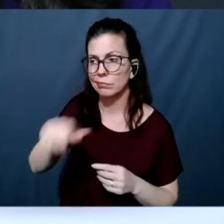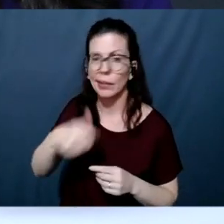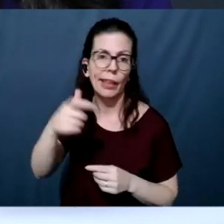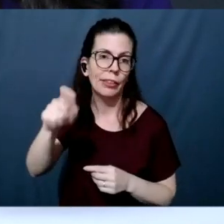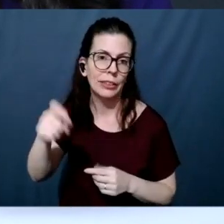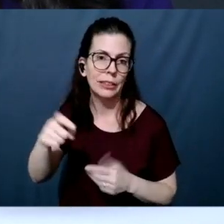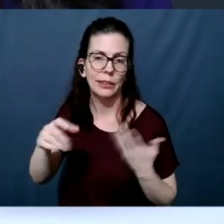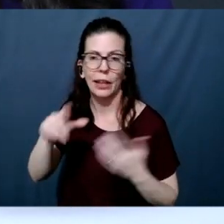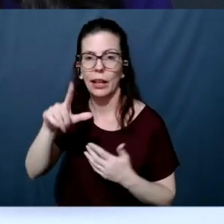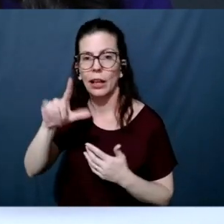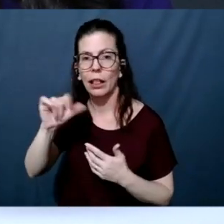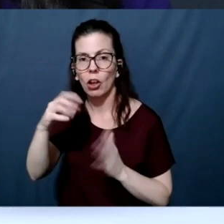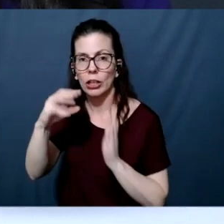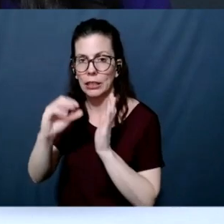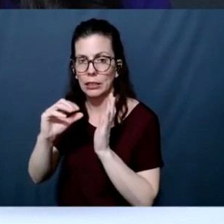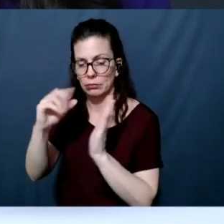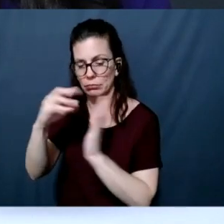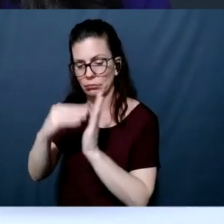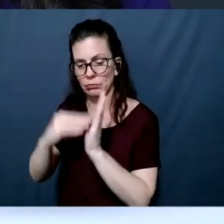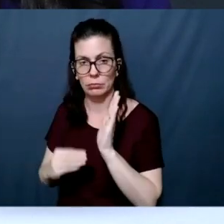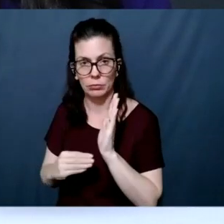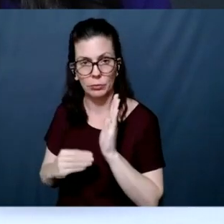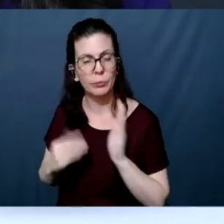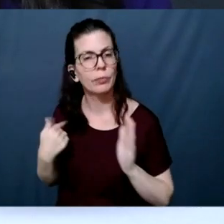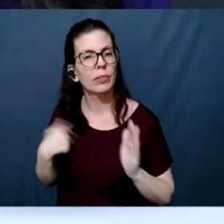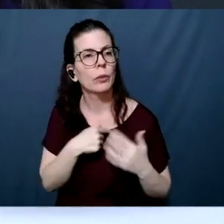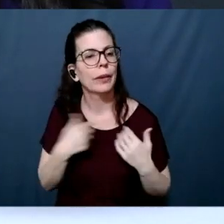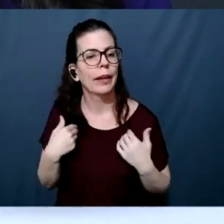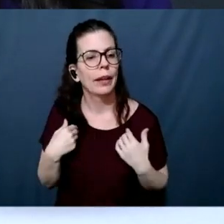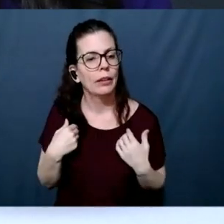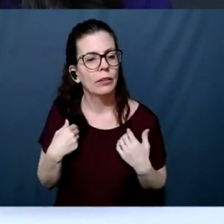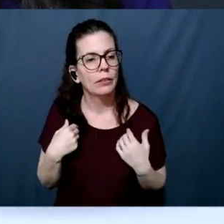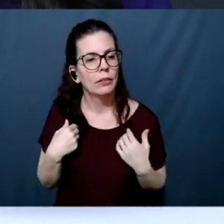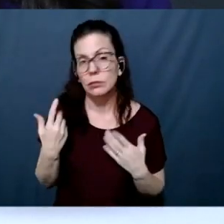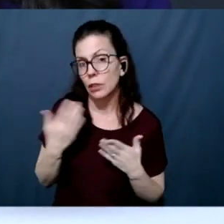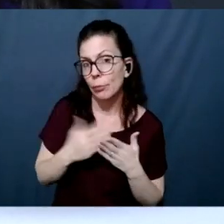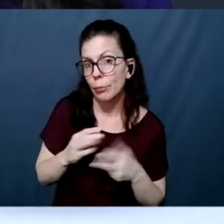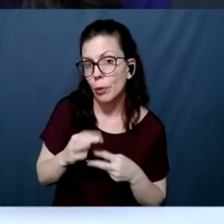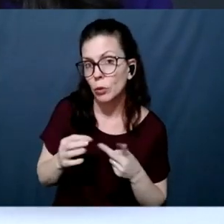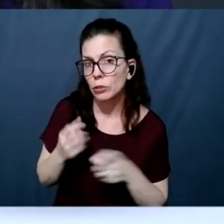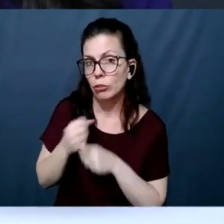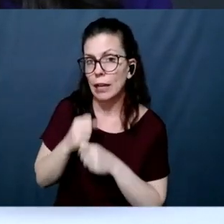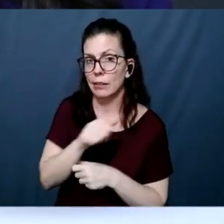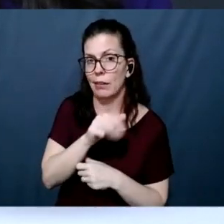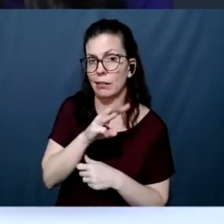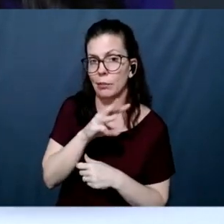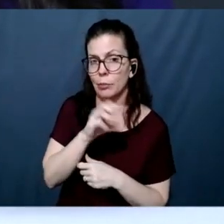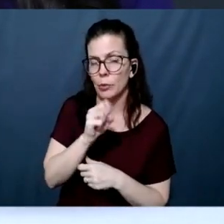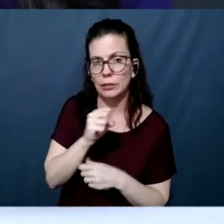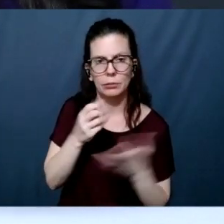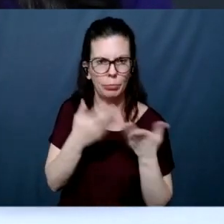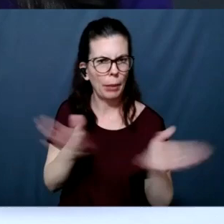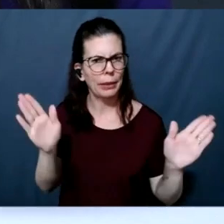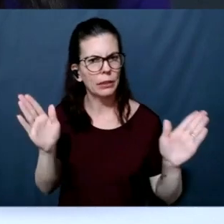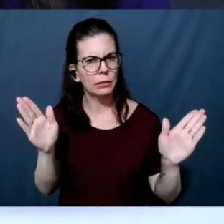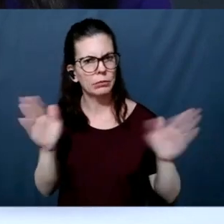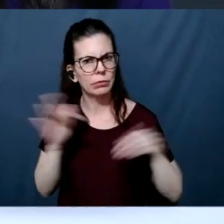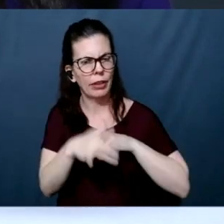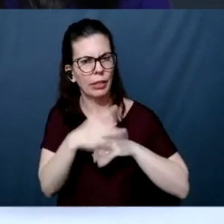So we do have components that are created by AWS. These are public components like CloudWatch Logs,